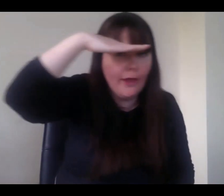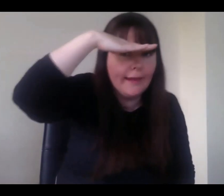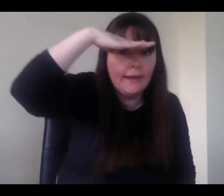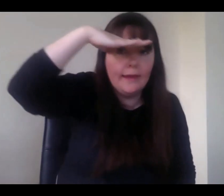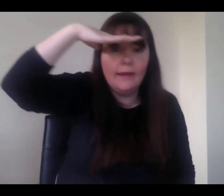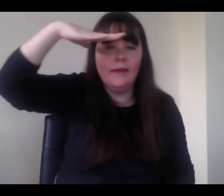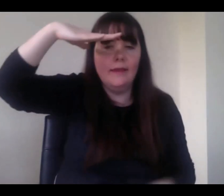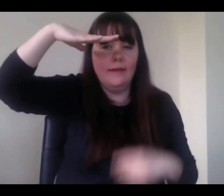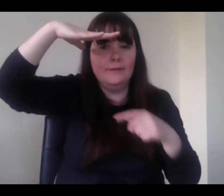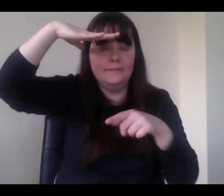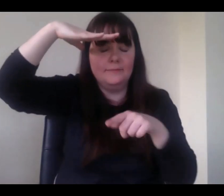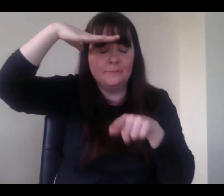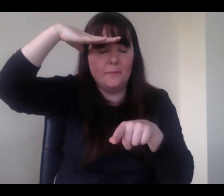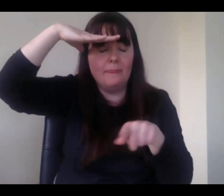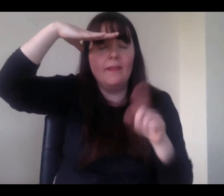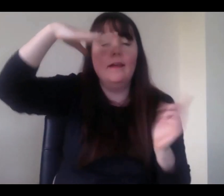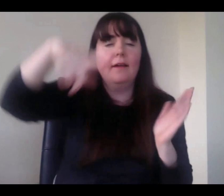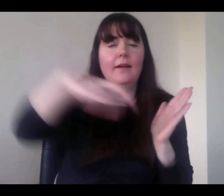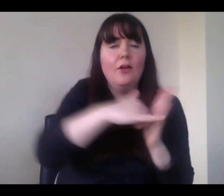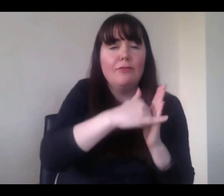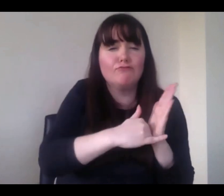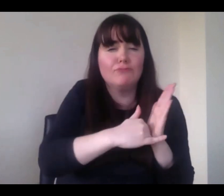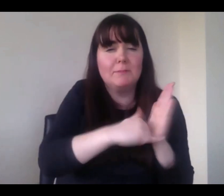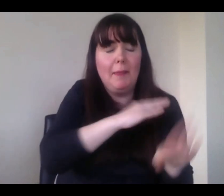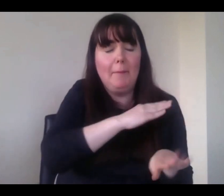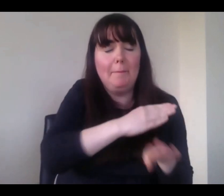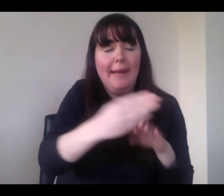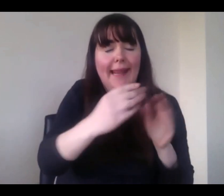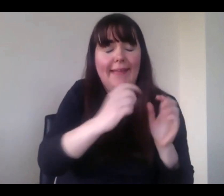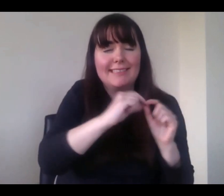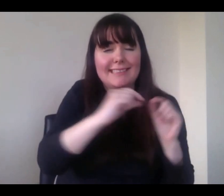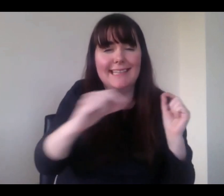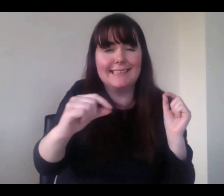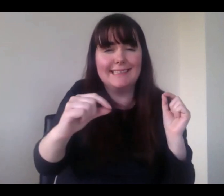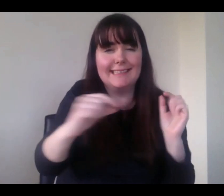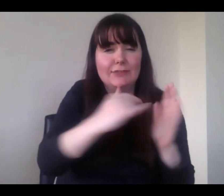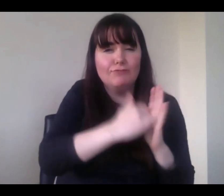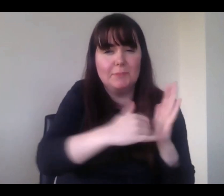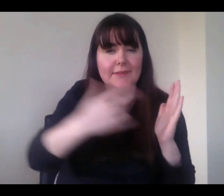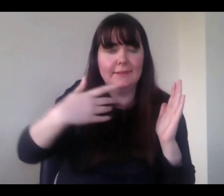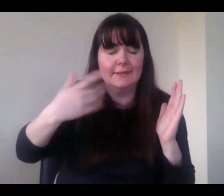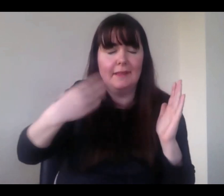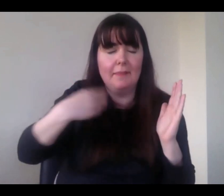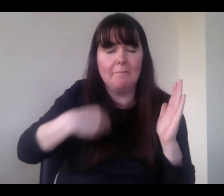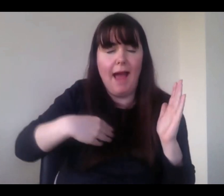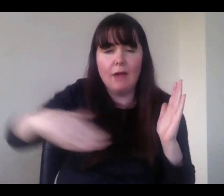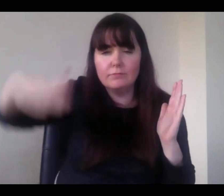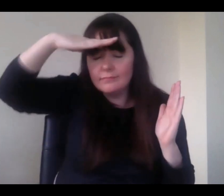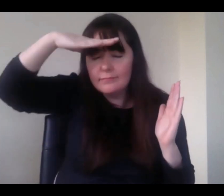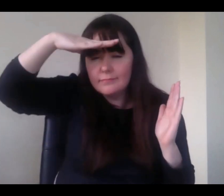And we opened the play with this looking, which is against directly from the script, the opening